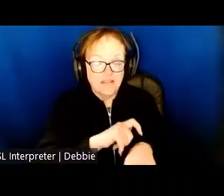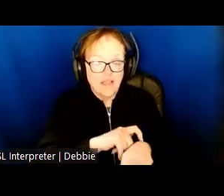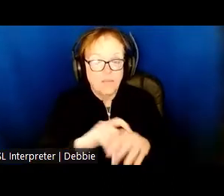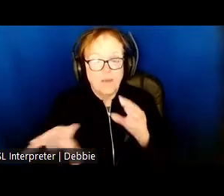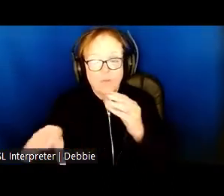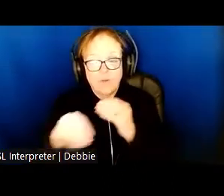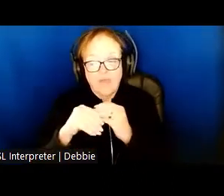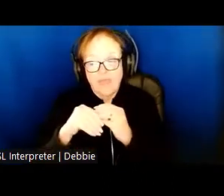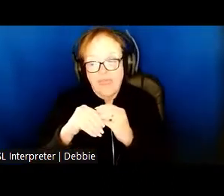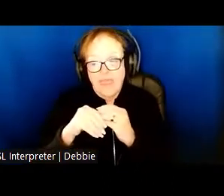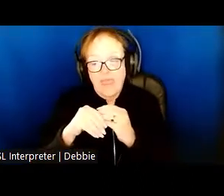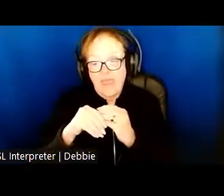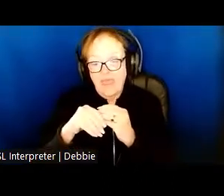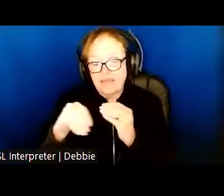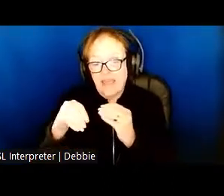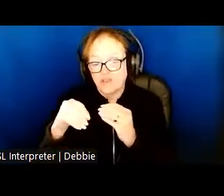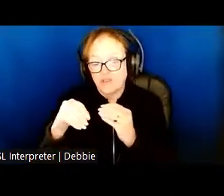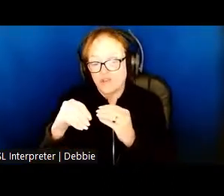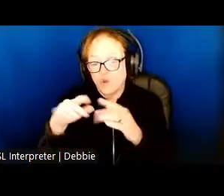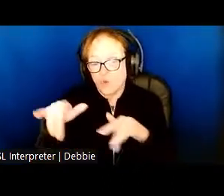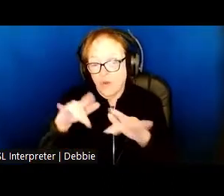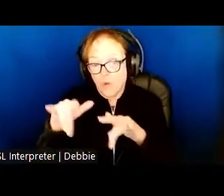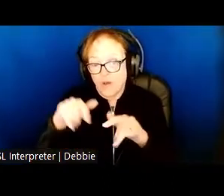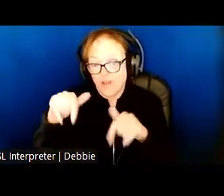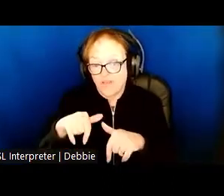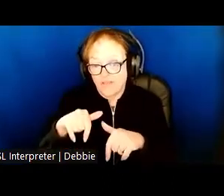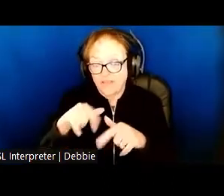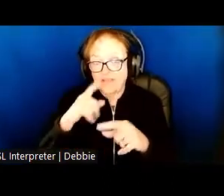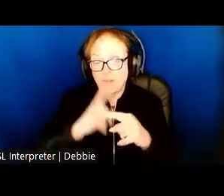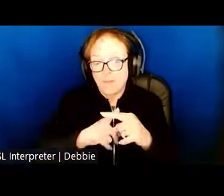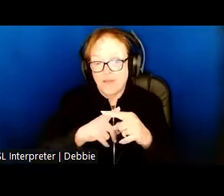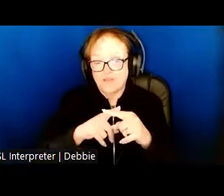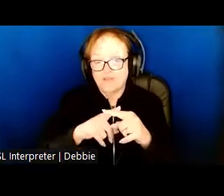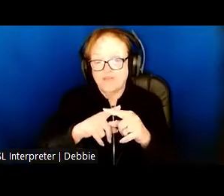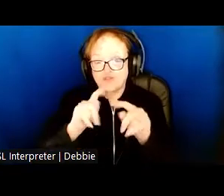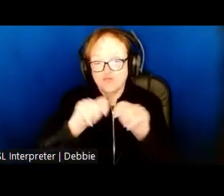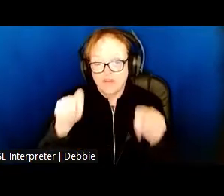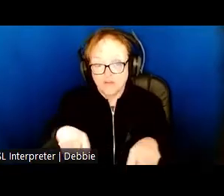of this webinar, along with the transcript, following today’s presentation. And if you